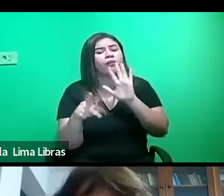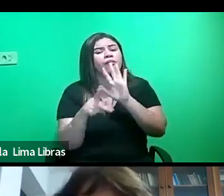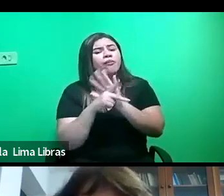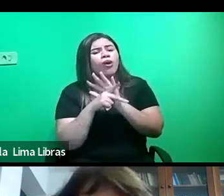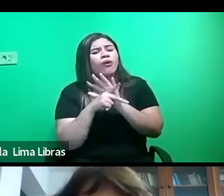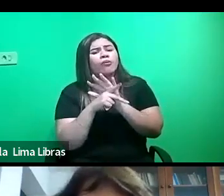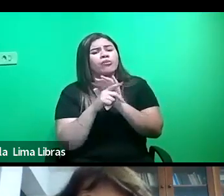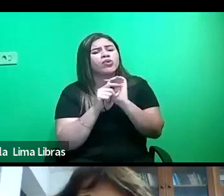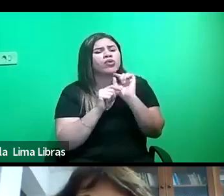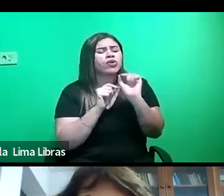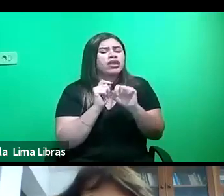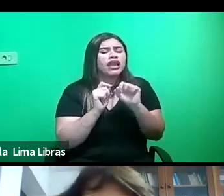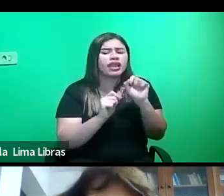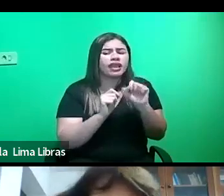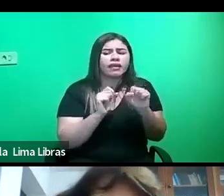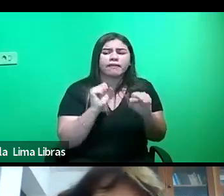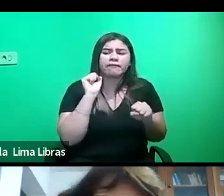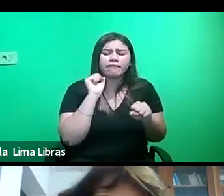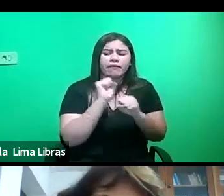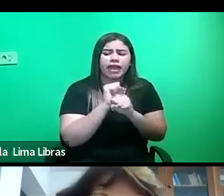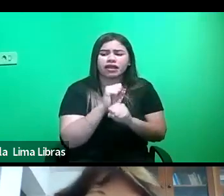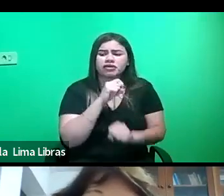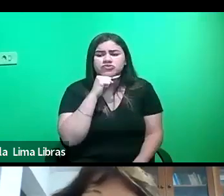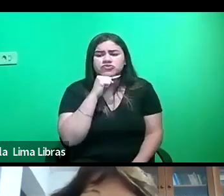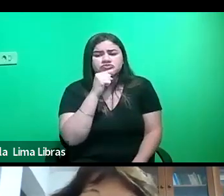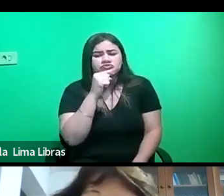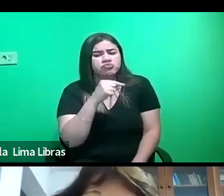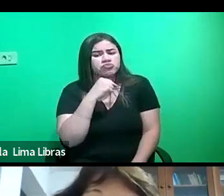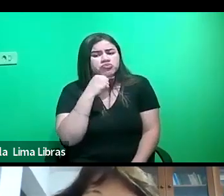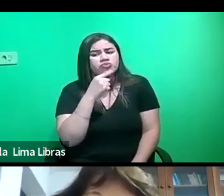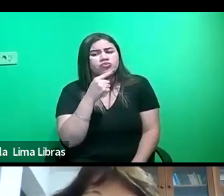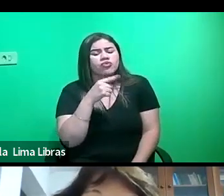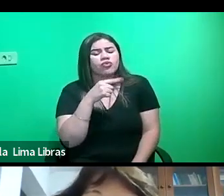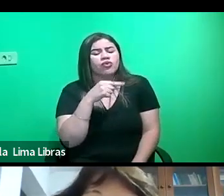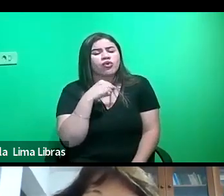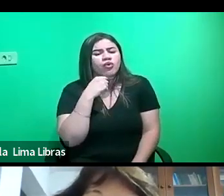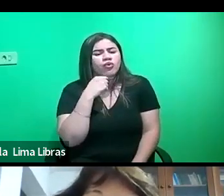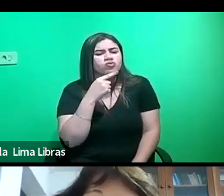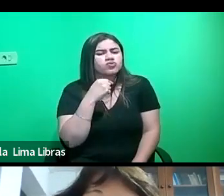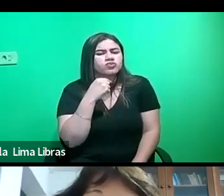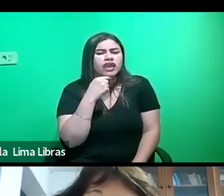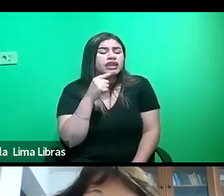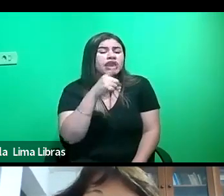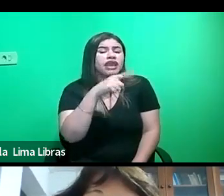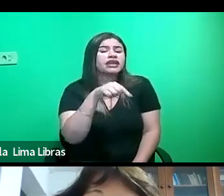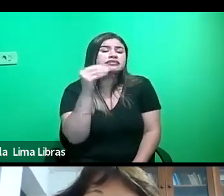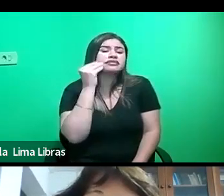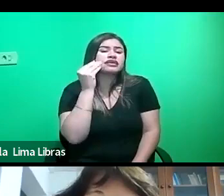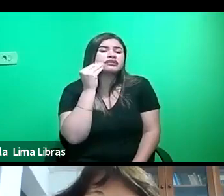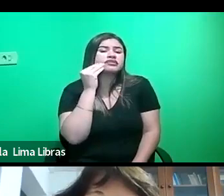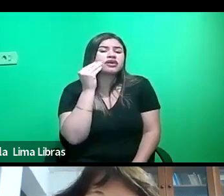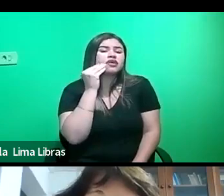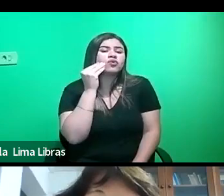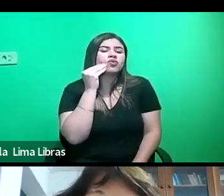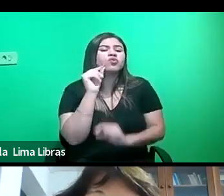power that they they they they can try this information. I was, whatever the I was, whatever the propaganda here in in the Uk is here in in the Uk is, is is